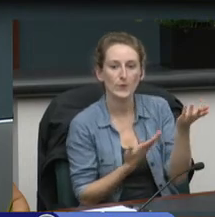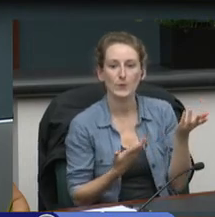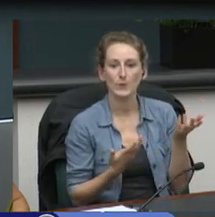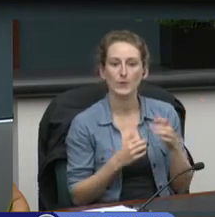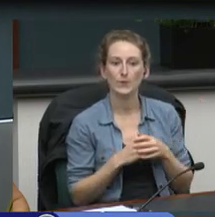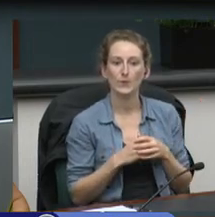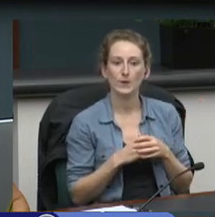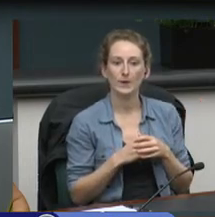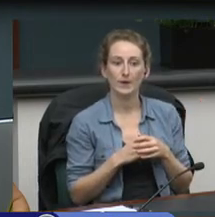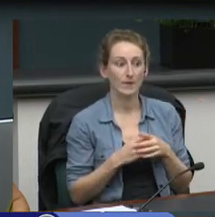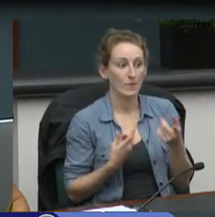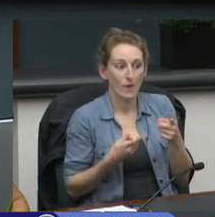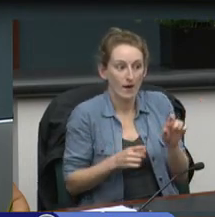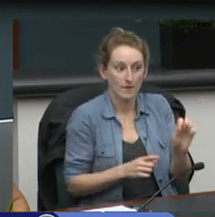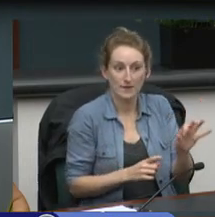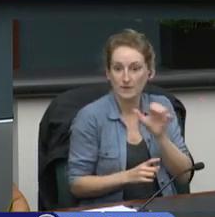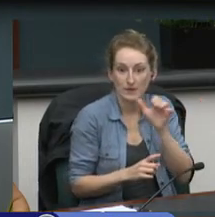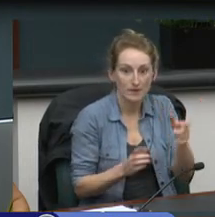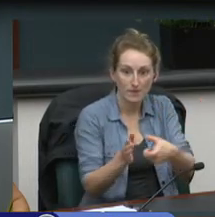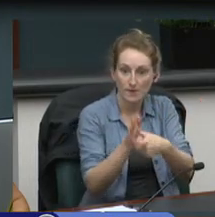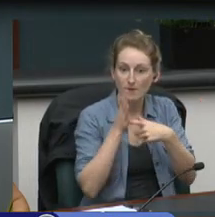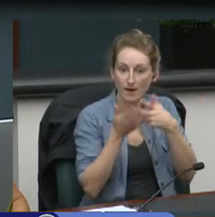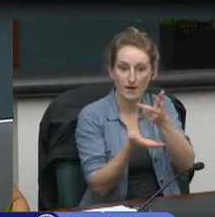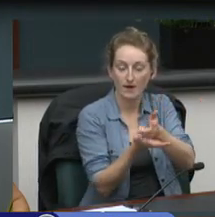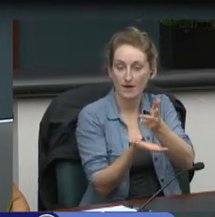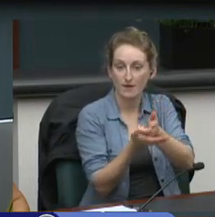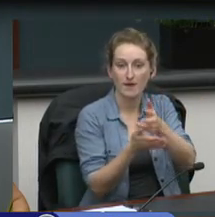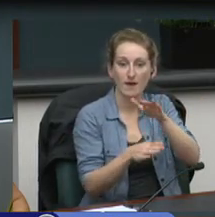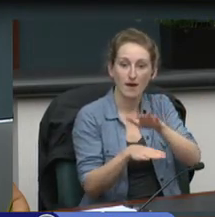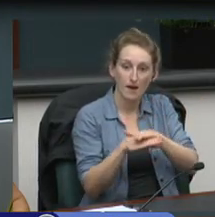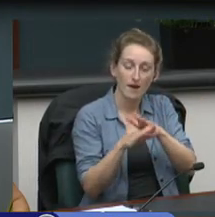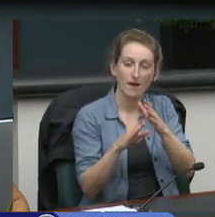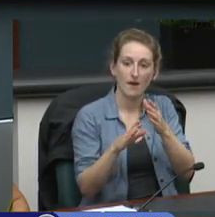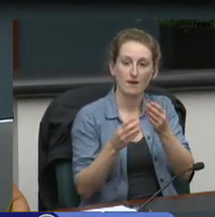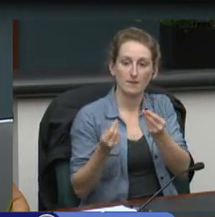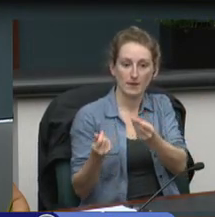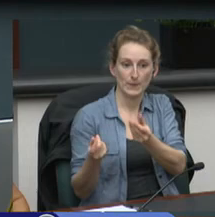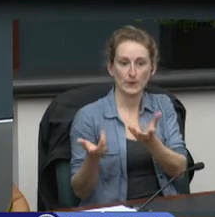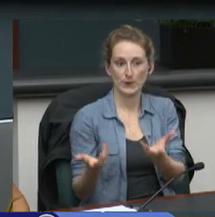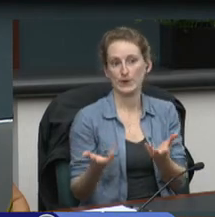we don't require parking in residential areas first of all no one's going to